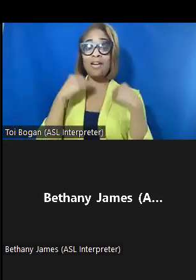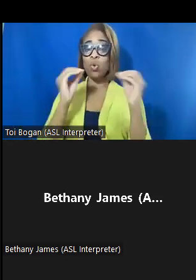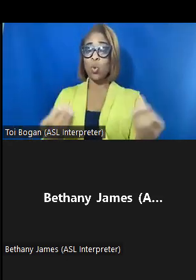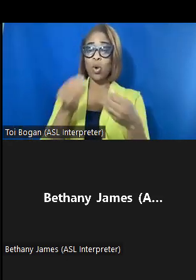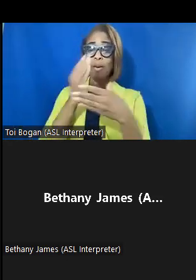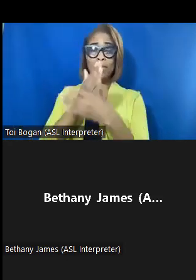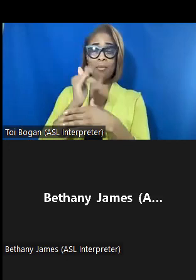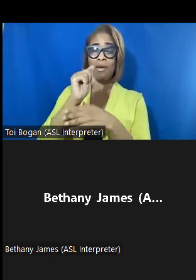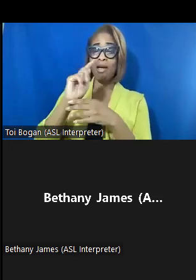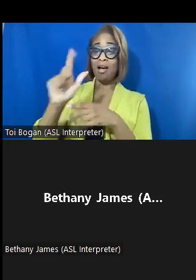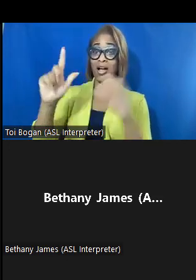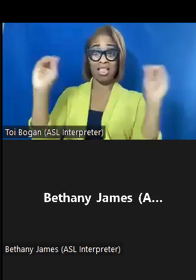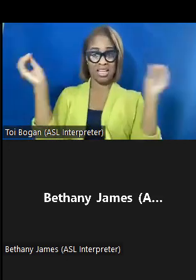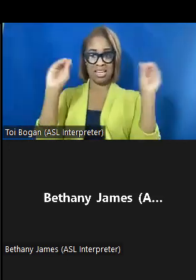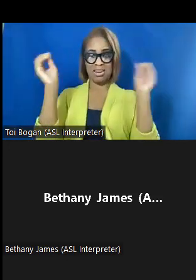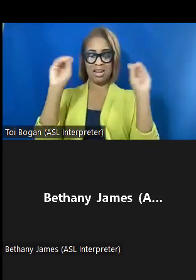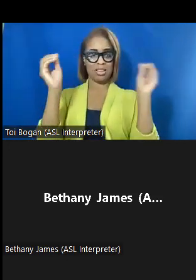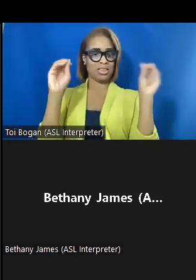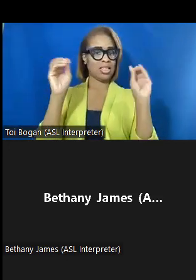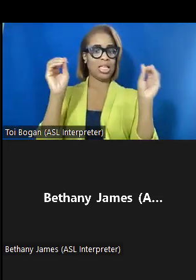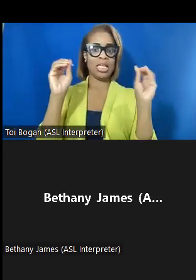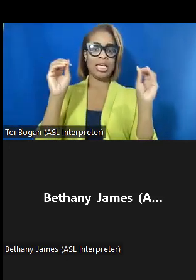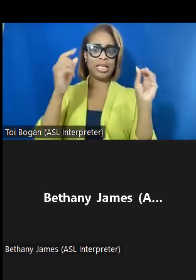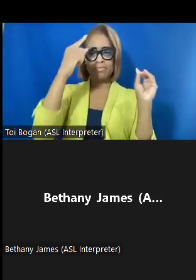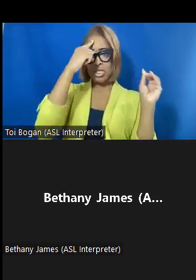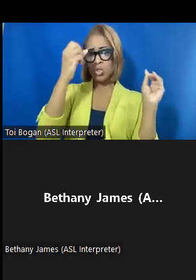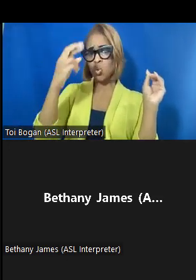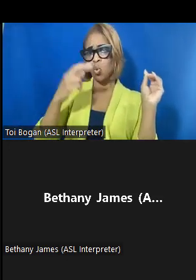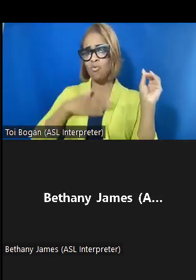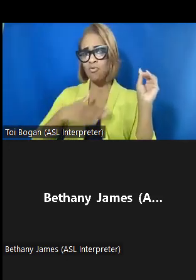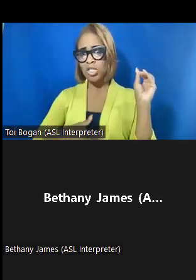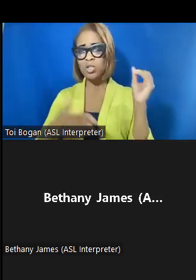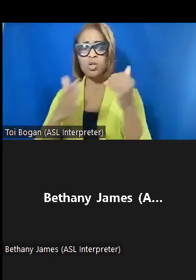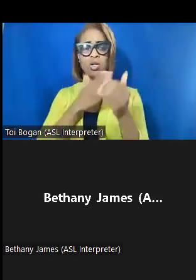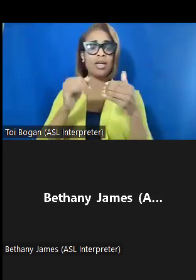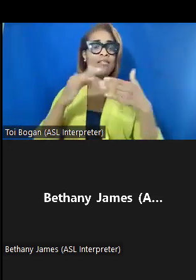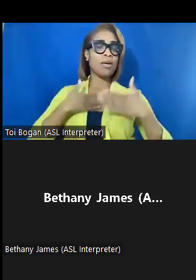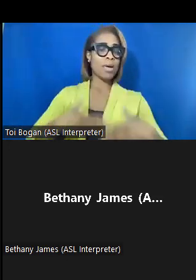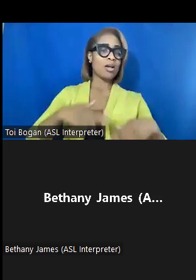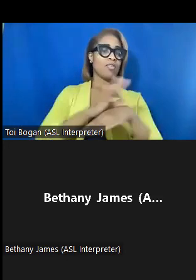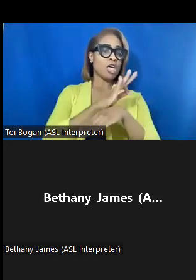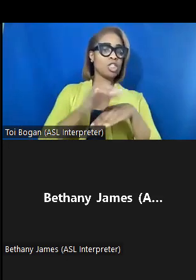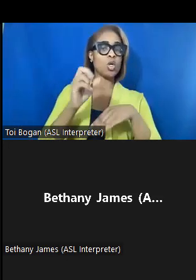There's nothing mental or physical, whether it's a bodily function or a life activity,